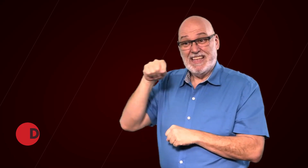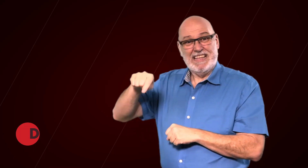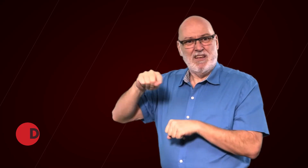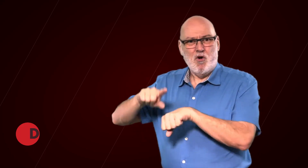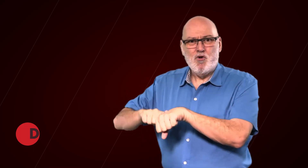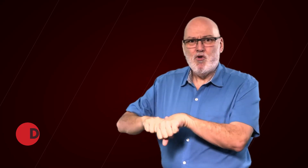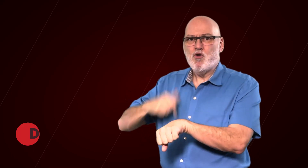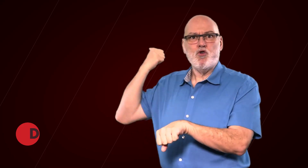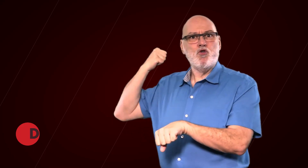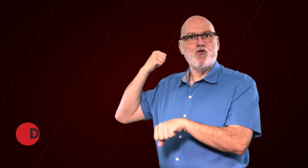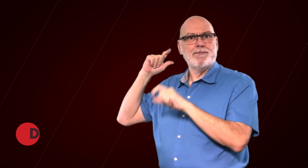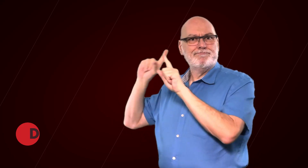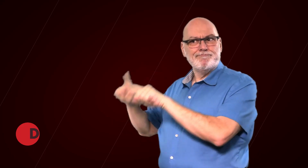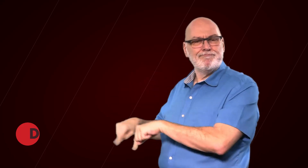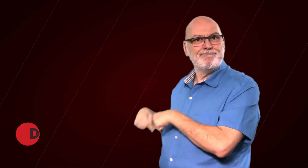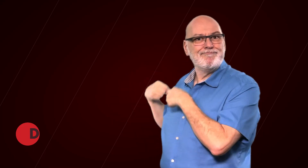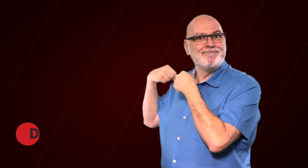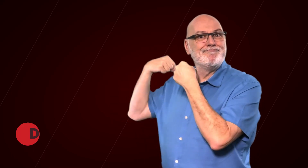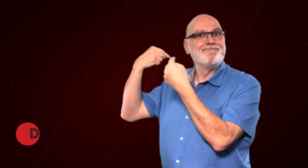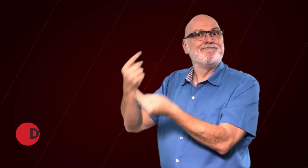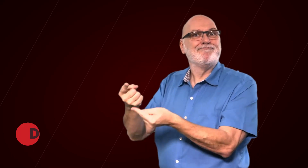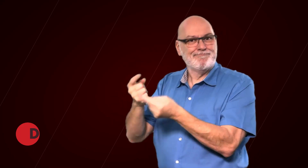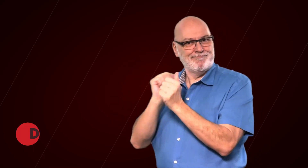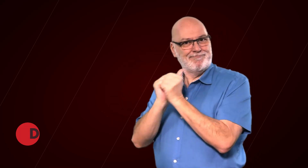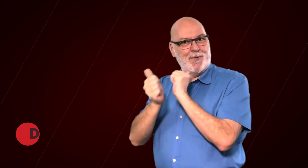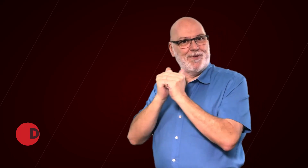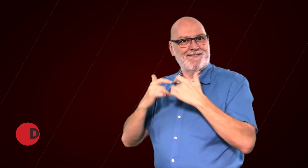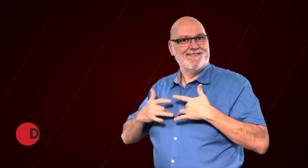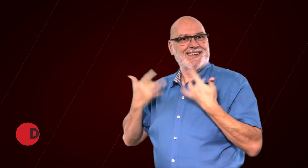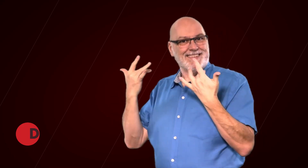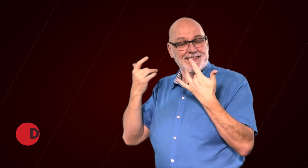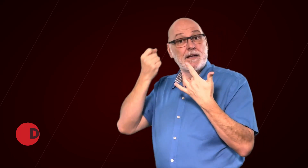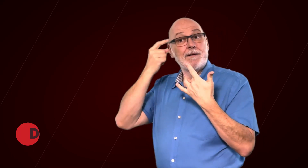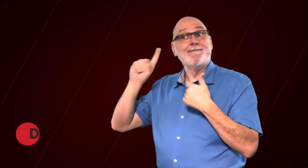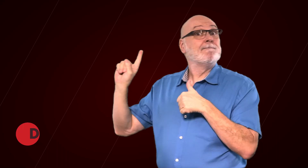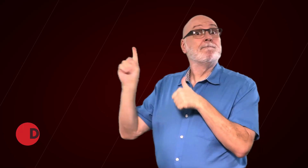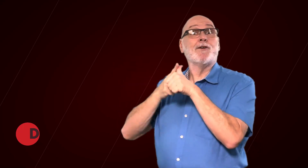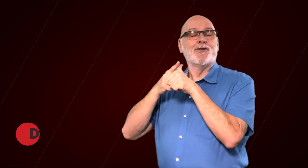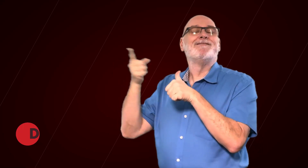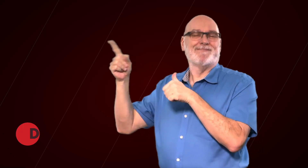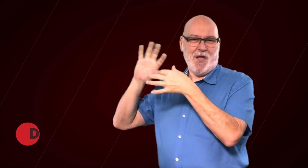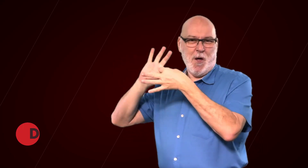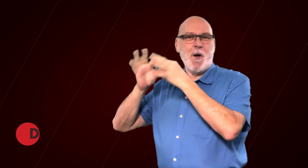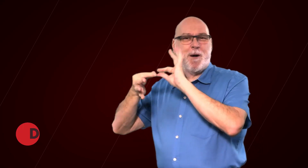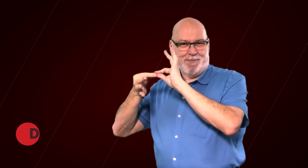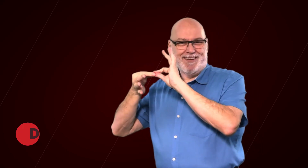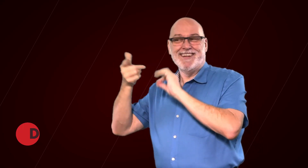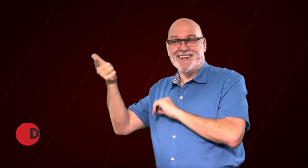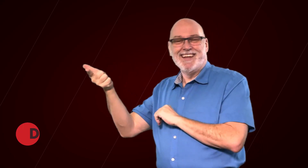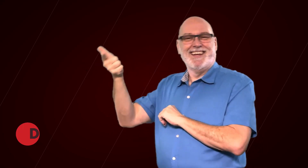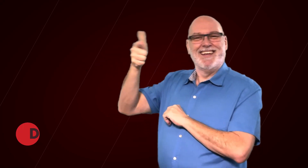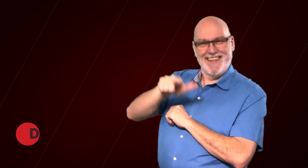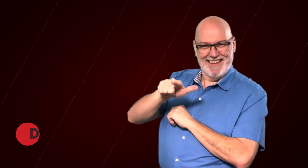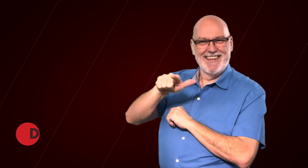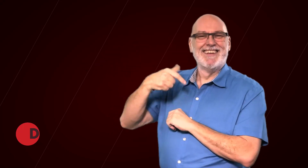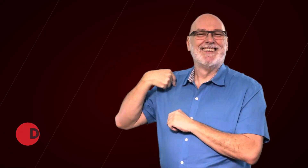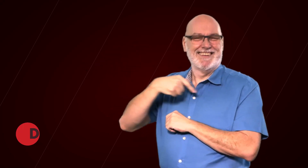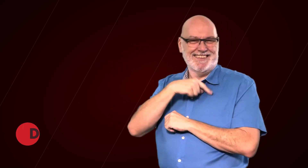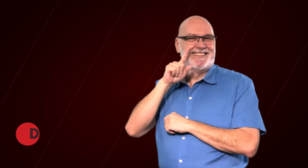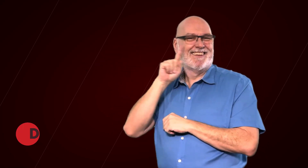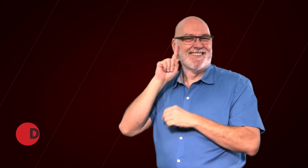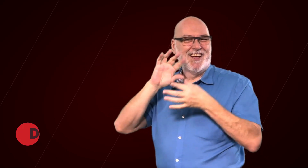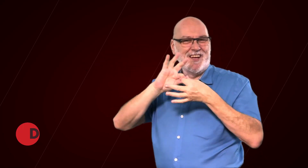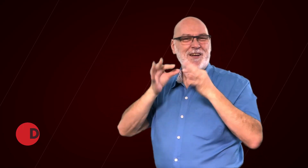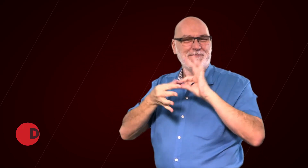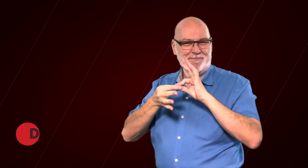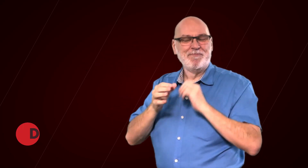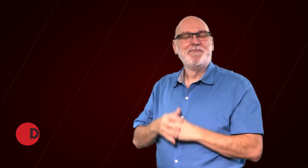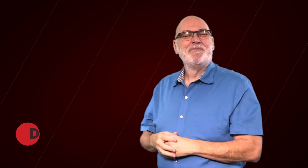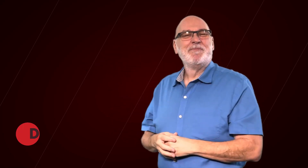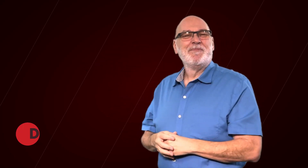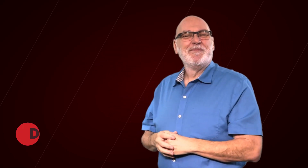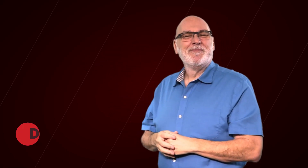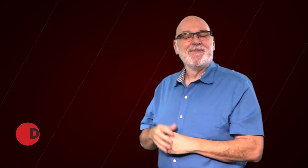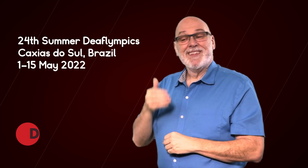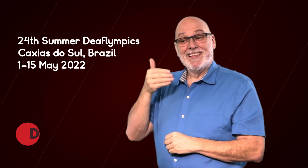longest-running multi-sporting event in the world - Olympics is the first.